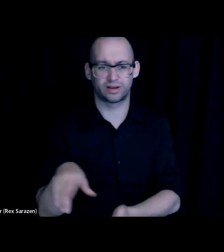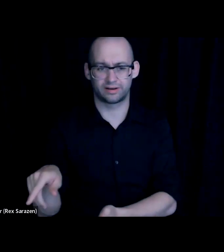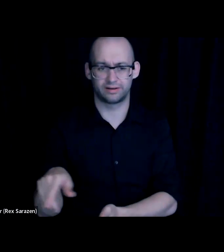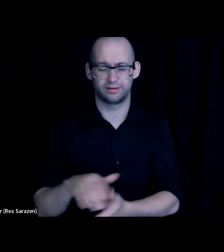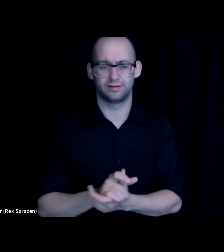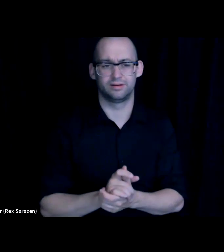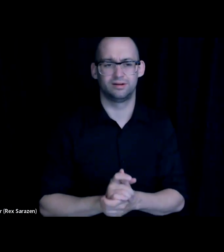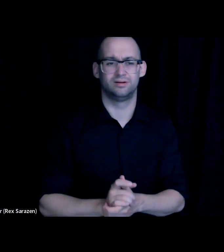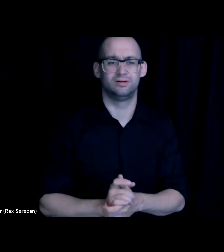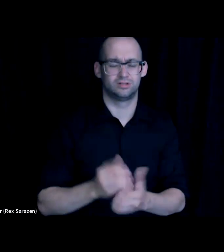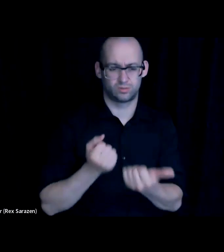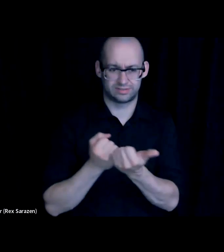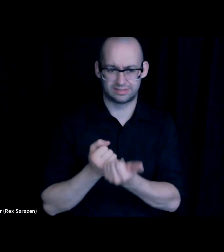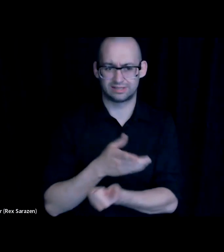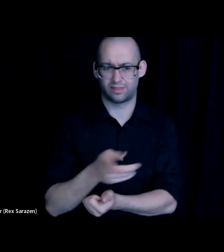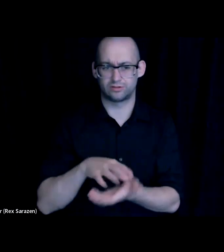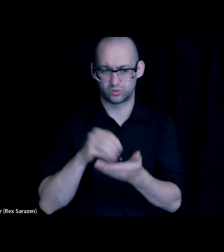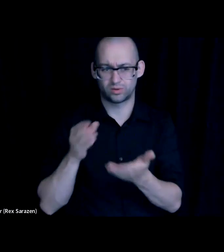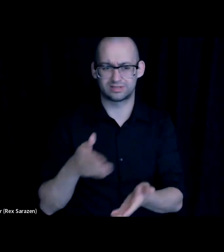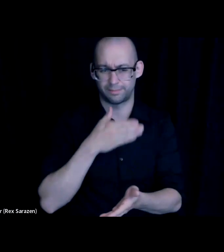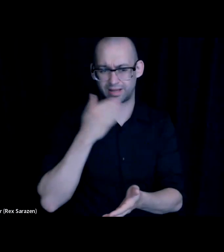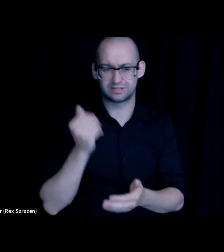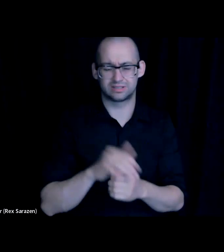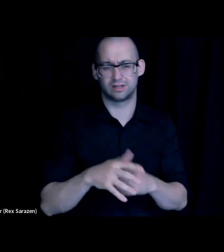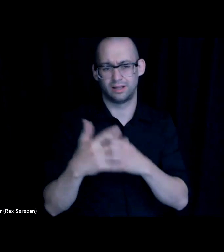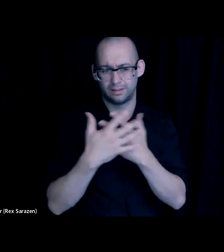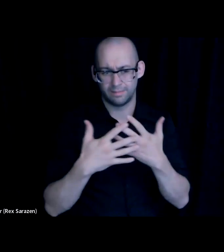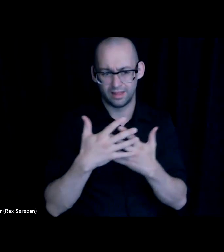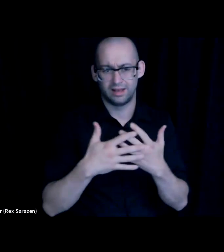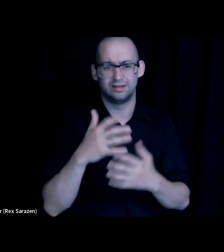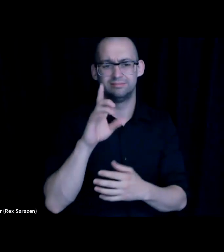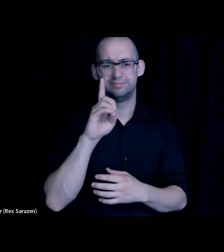a tech training and blended and distance learning. So you know, knowing that our students are